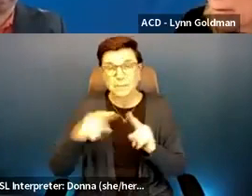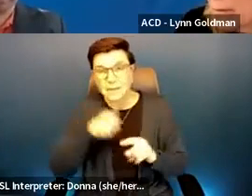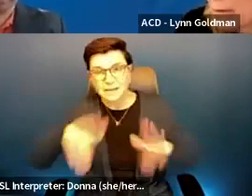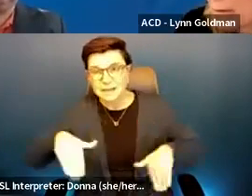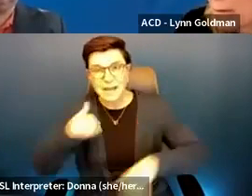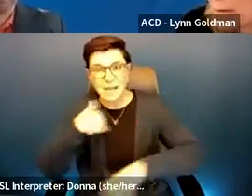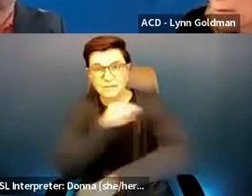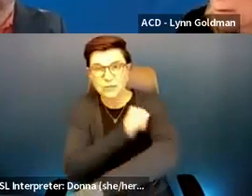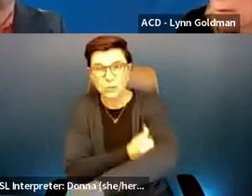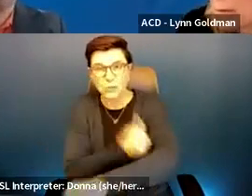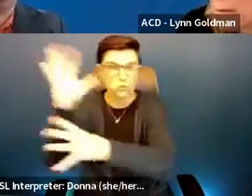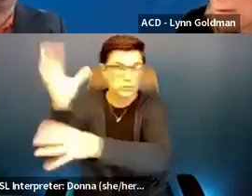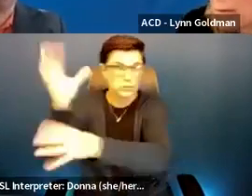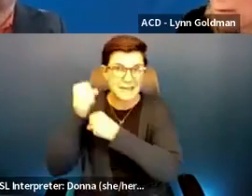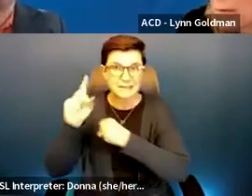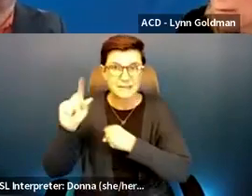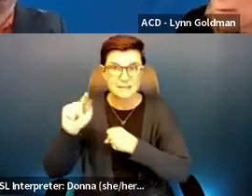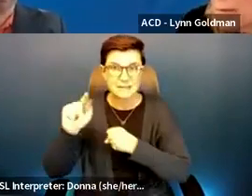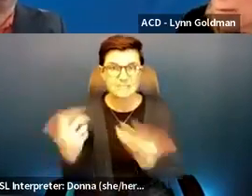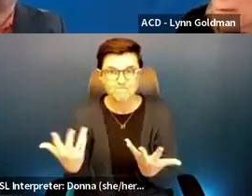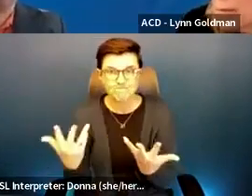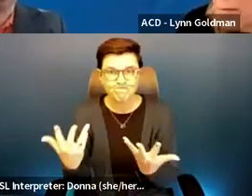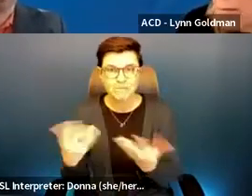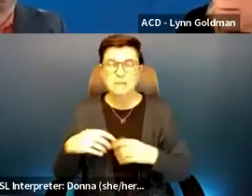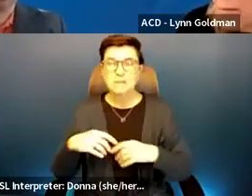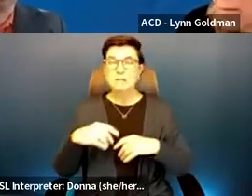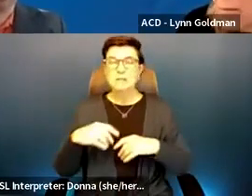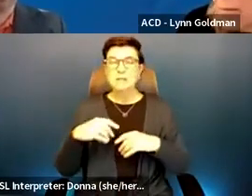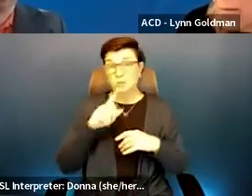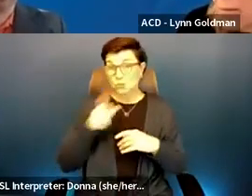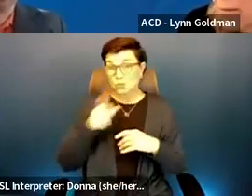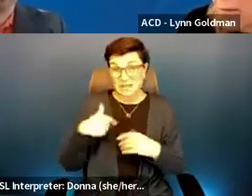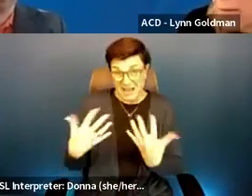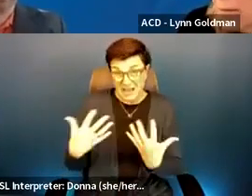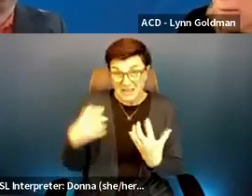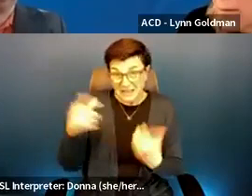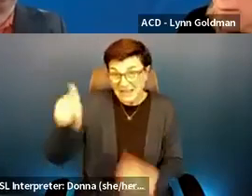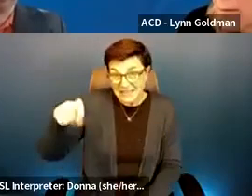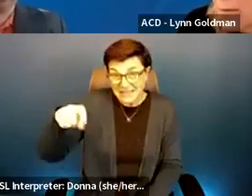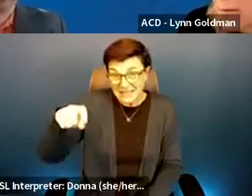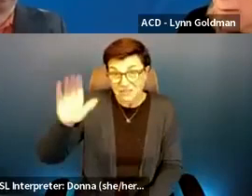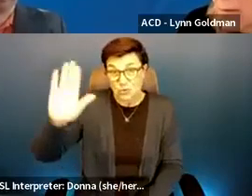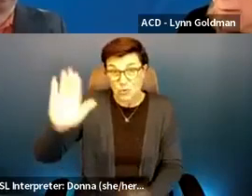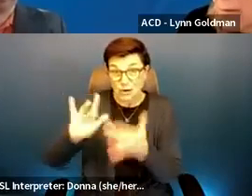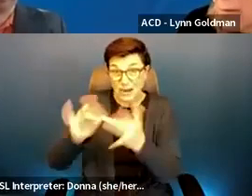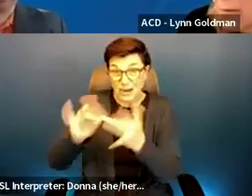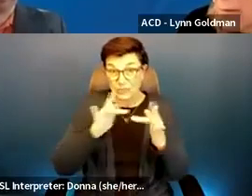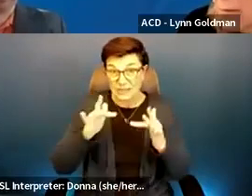And so I would really, really welcome your outreach on those areas, because even, you know,